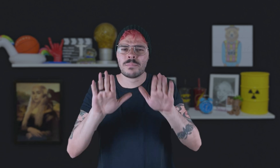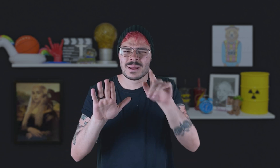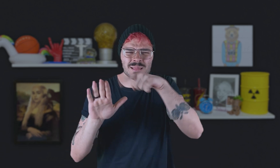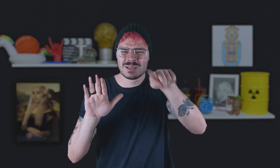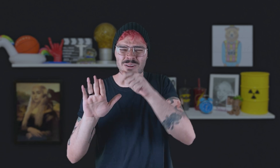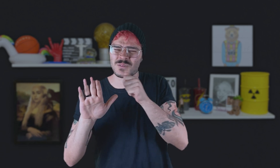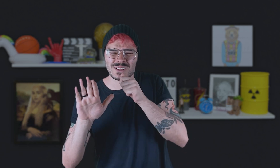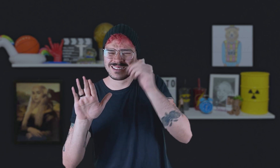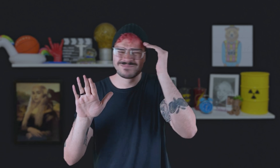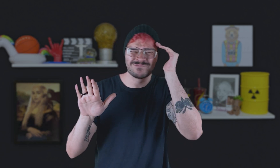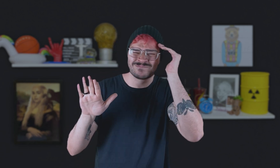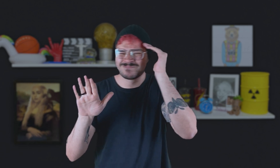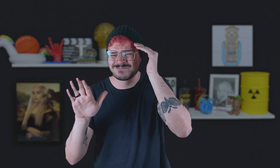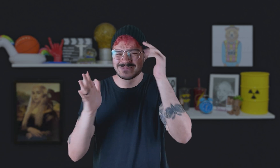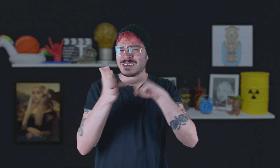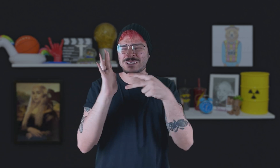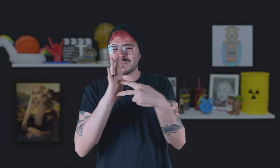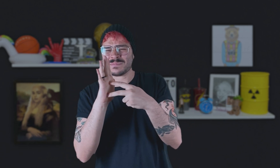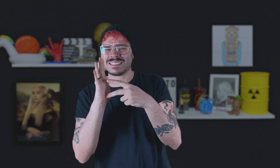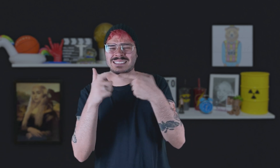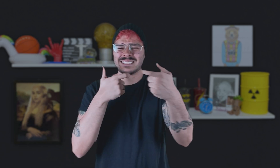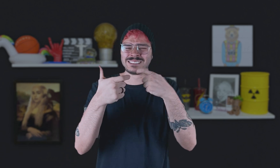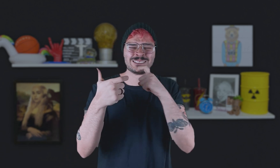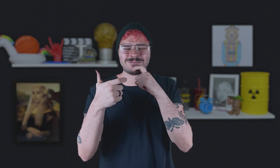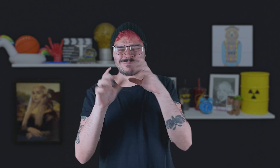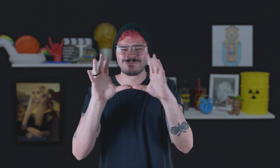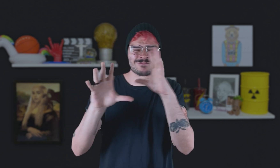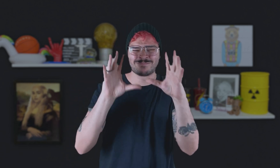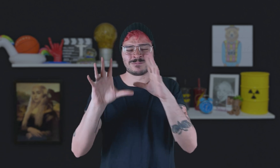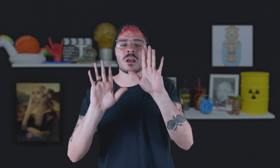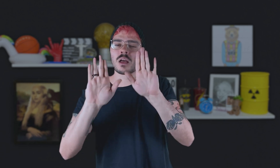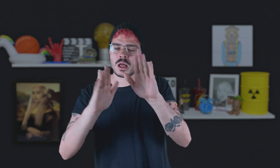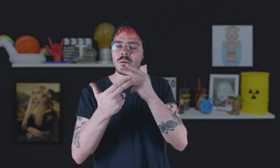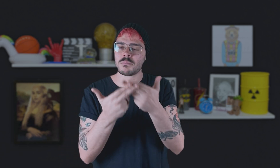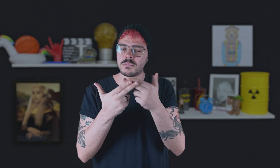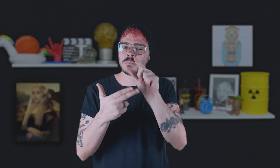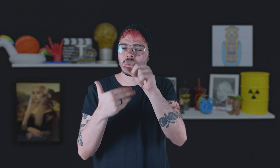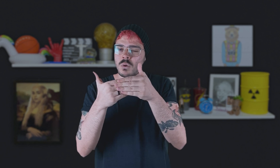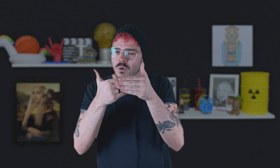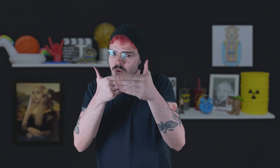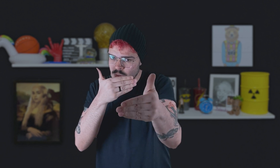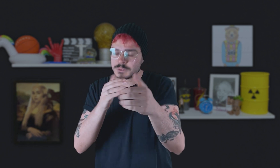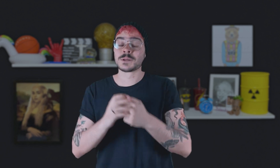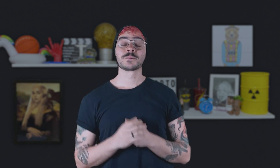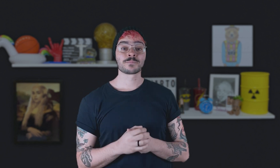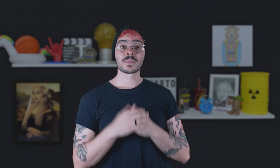Wait, you still don't understand what the Cold War is? Hold on a little longer!